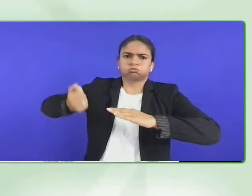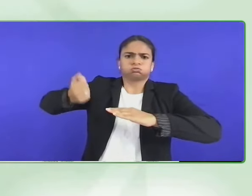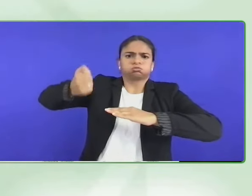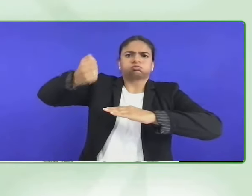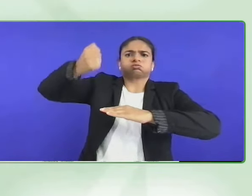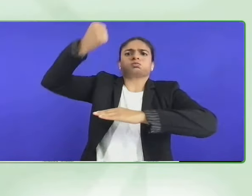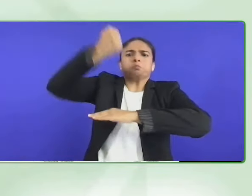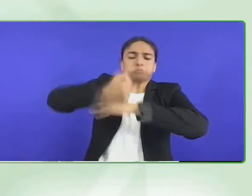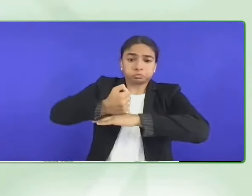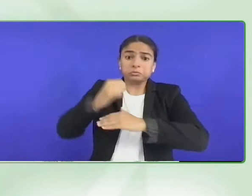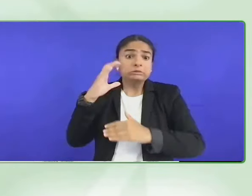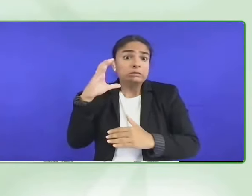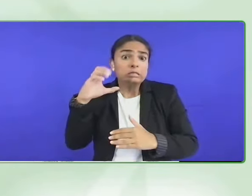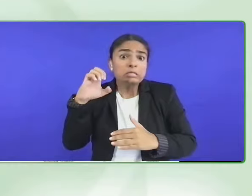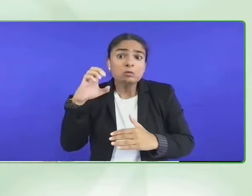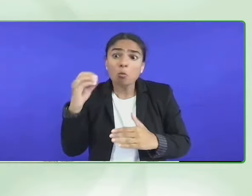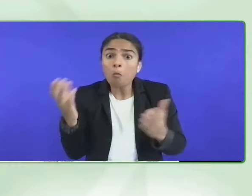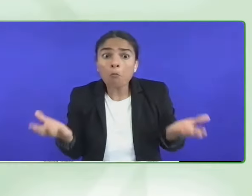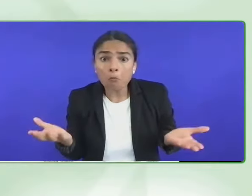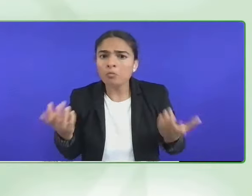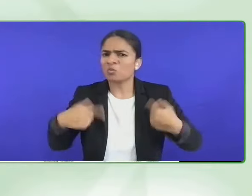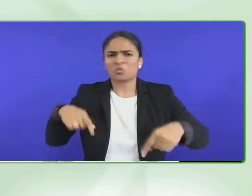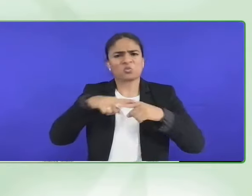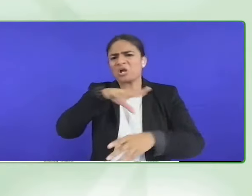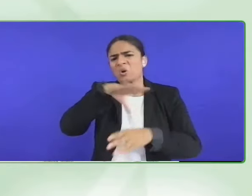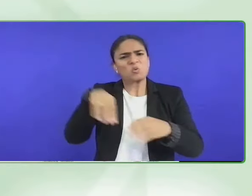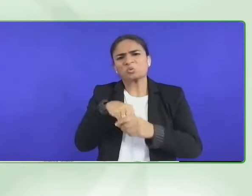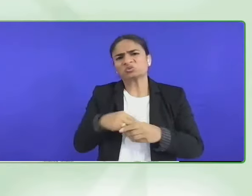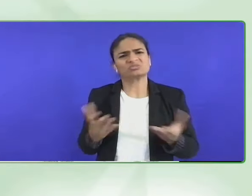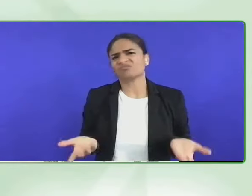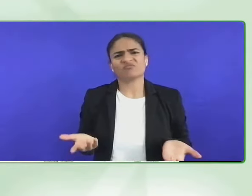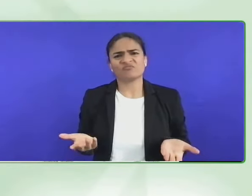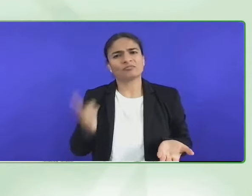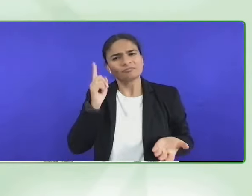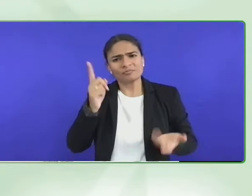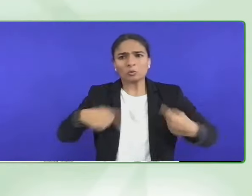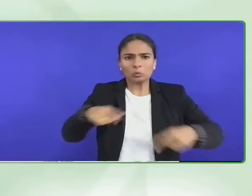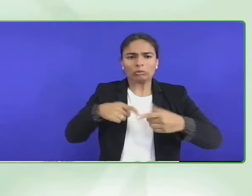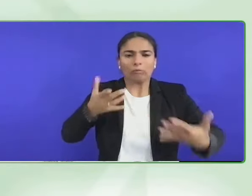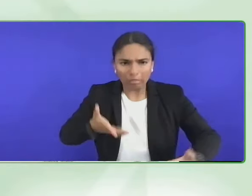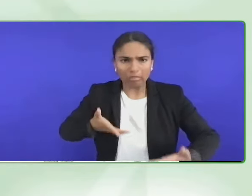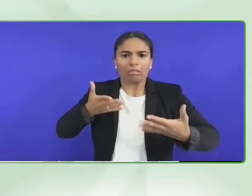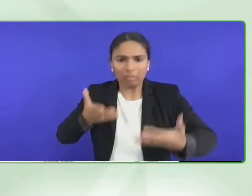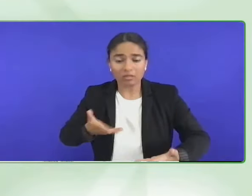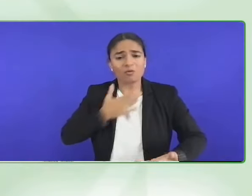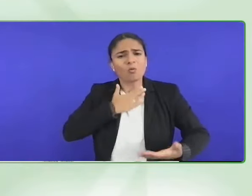She is just amazing.